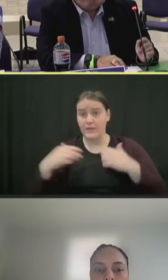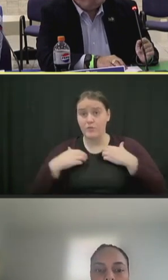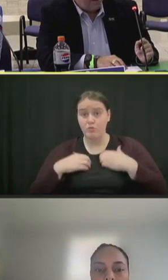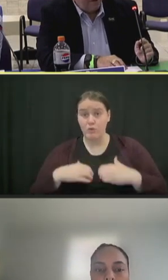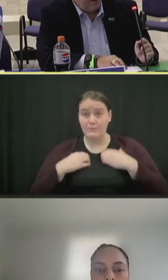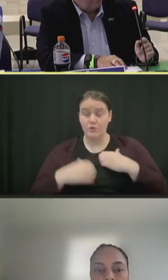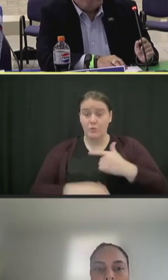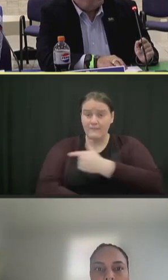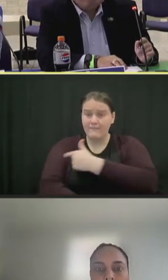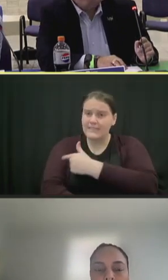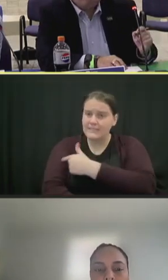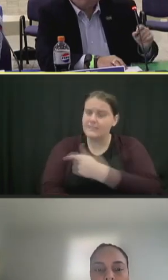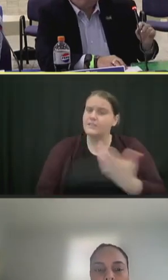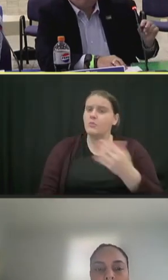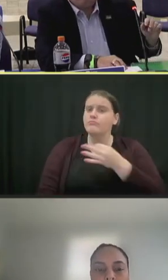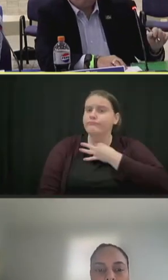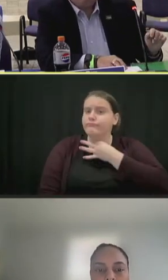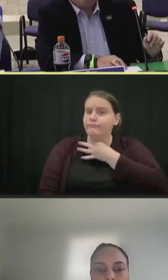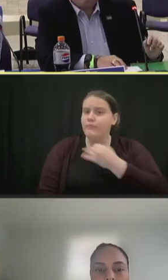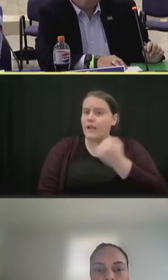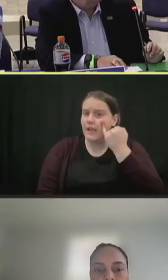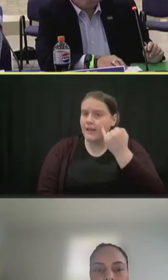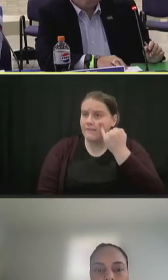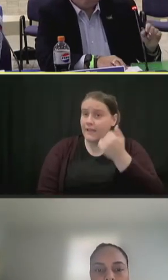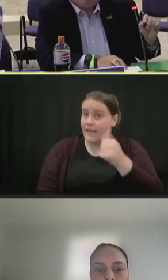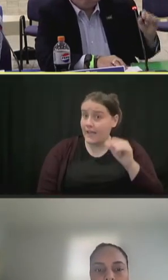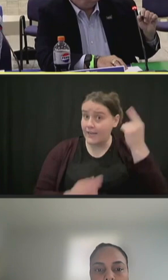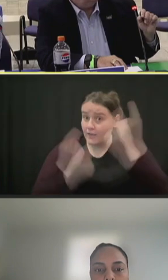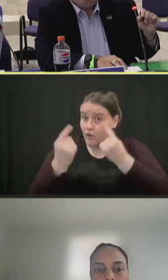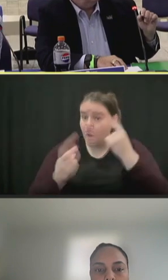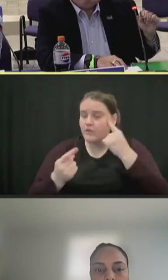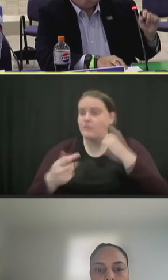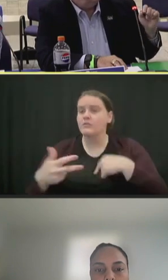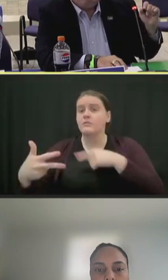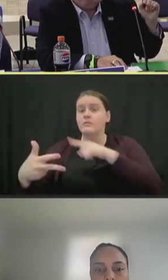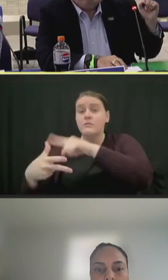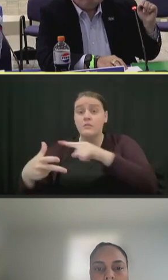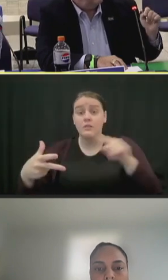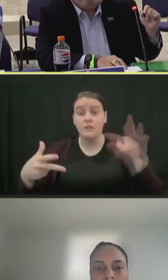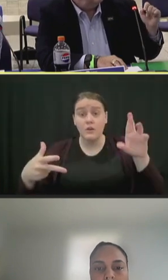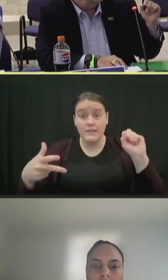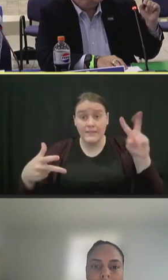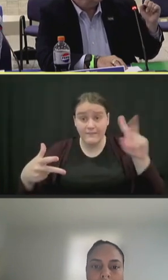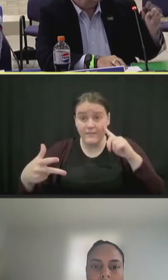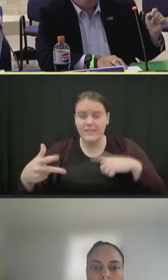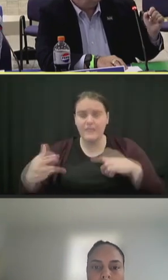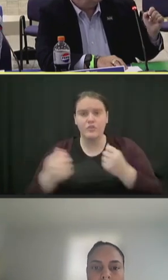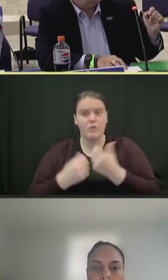had there. And then, specifically on the RSV, there's a lot of disease specific